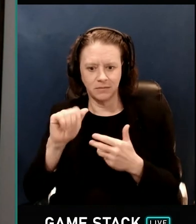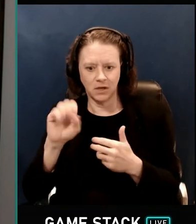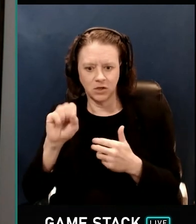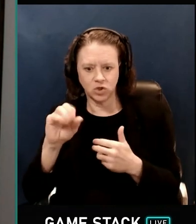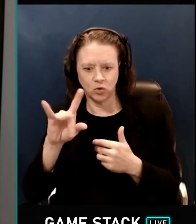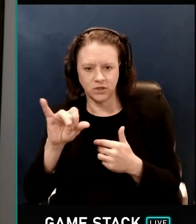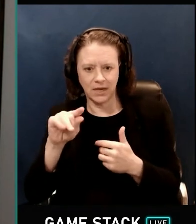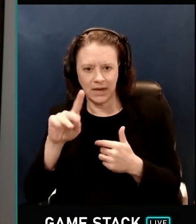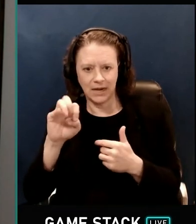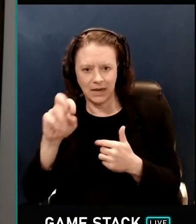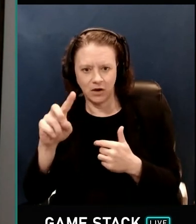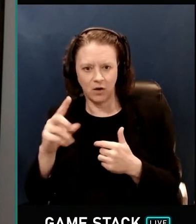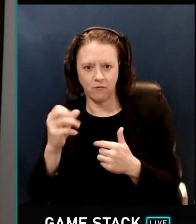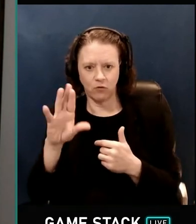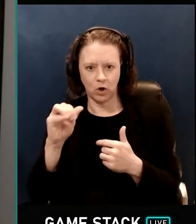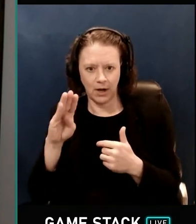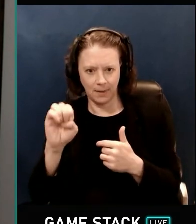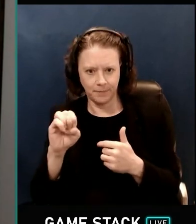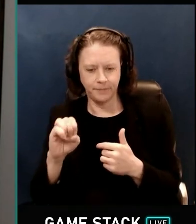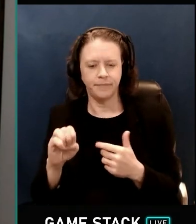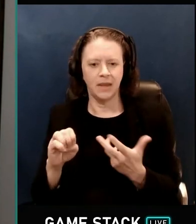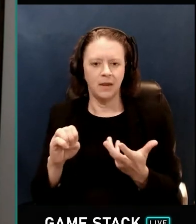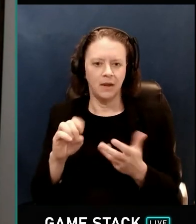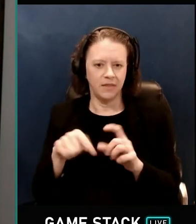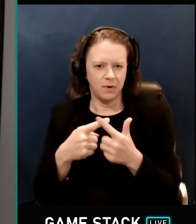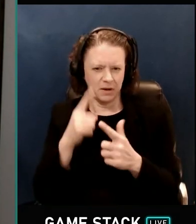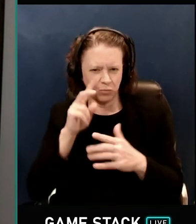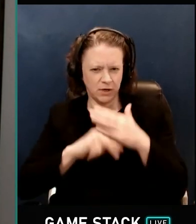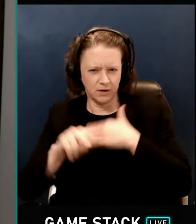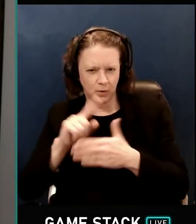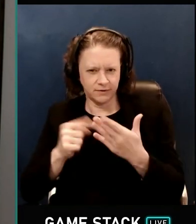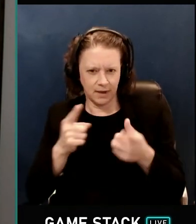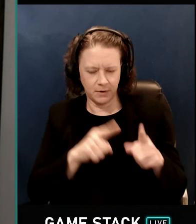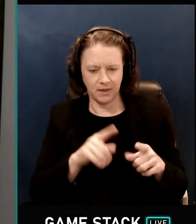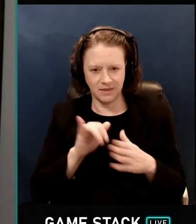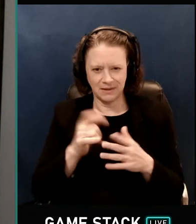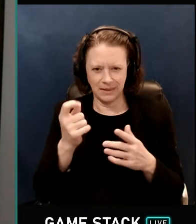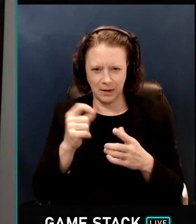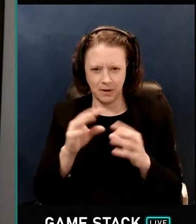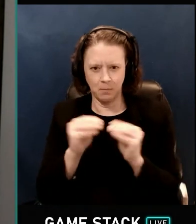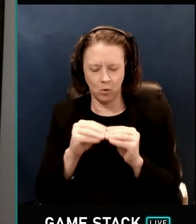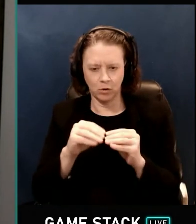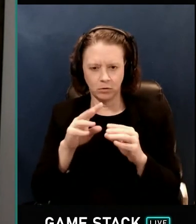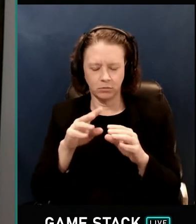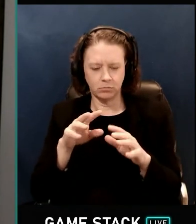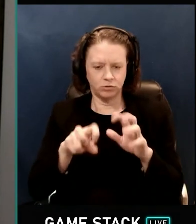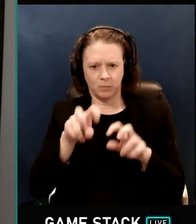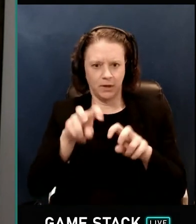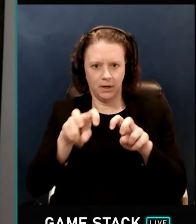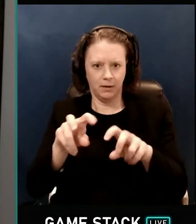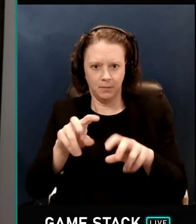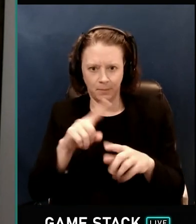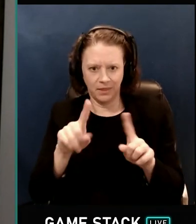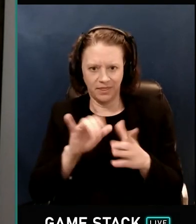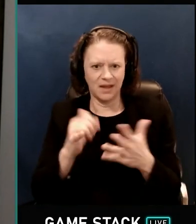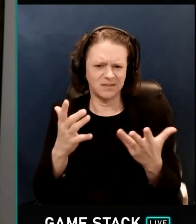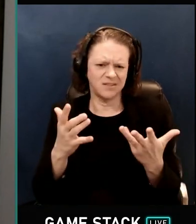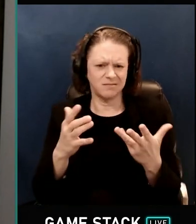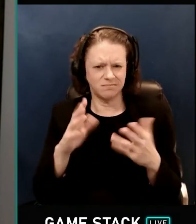that's on purpose because we aren't doing any smoothing when it jumps back to where it's supposed to be, but you could imagine doing that for a smoother client